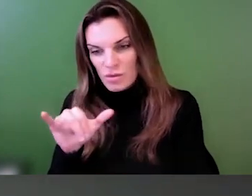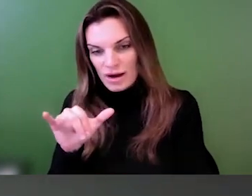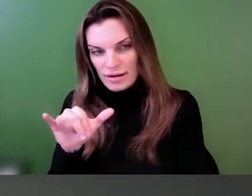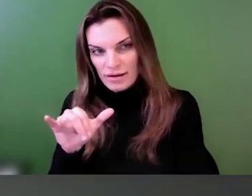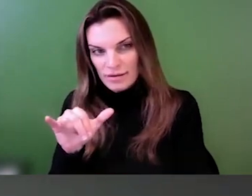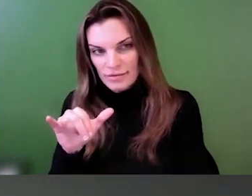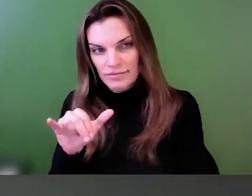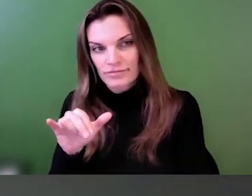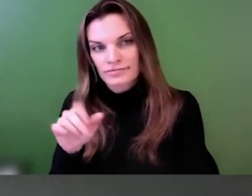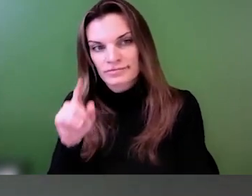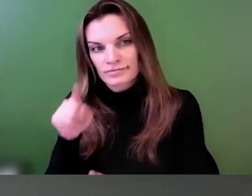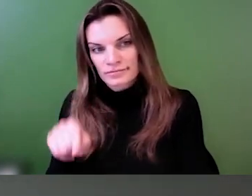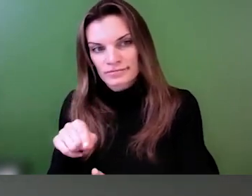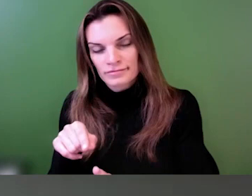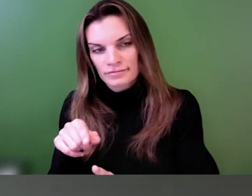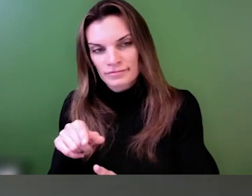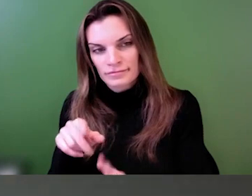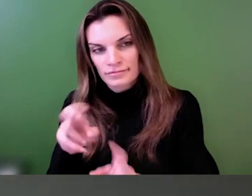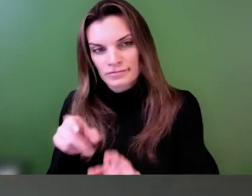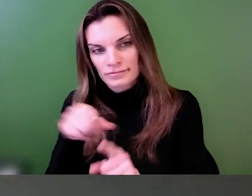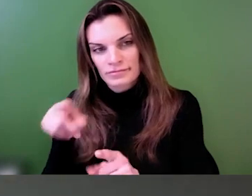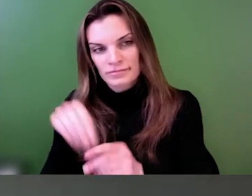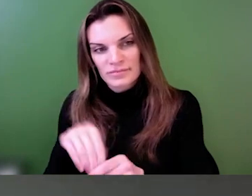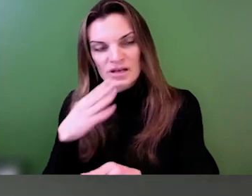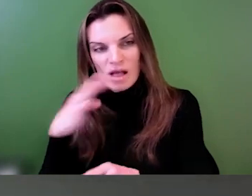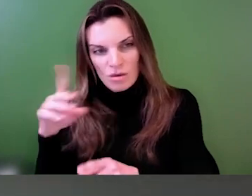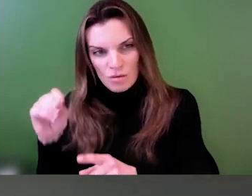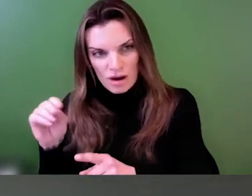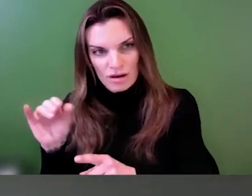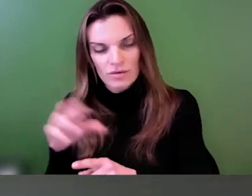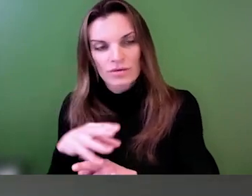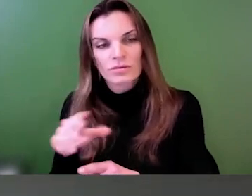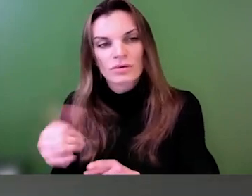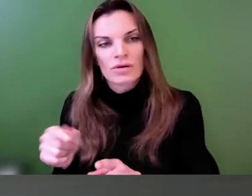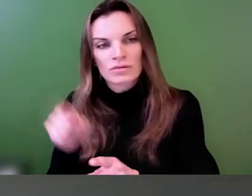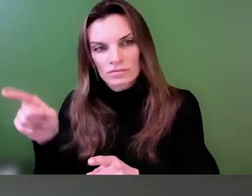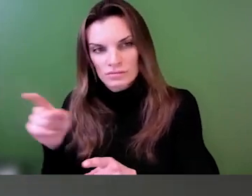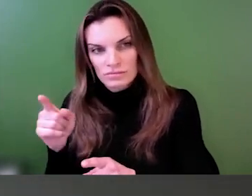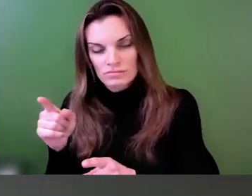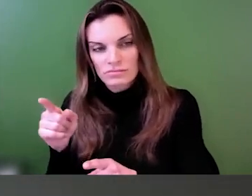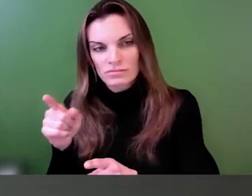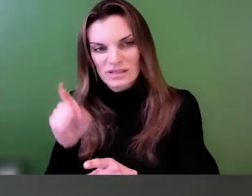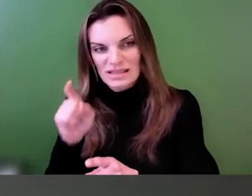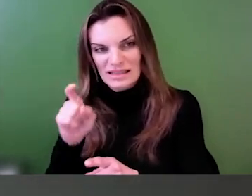especially for cousins with long COVID in Colorado or somewhere else in Colorado needs to use a